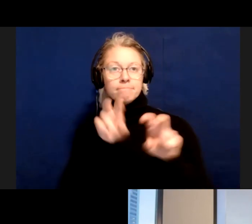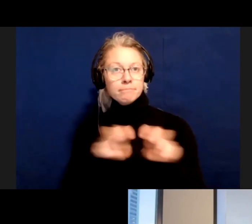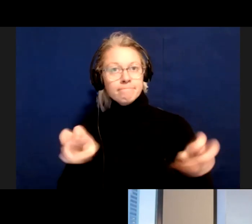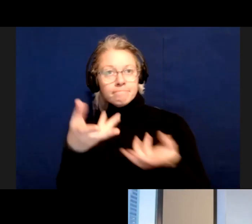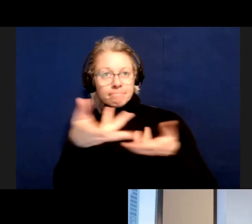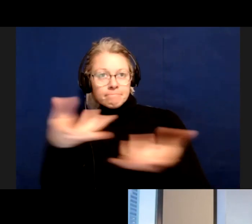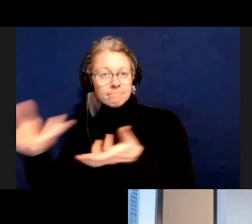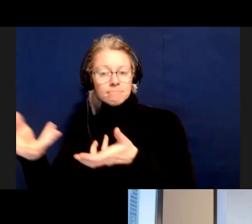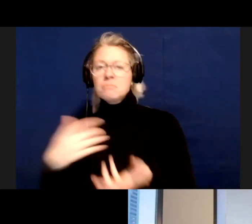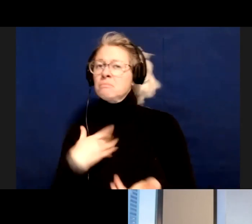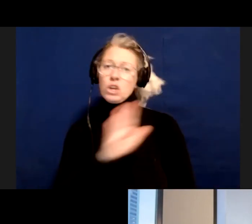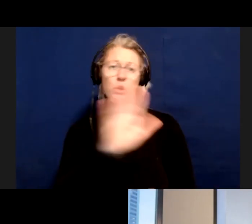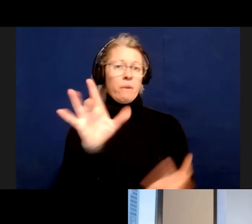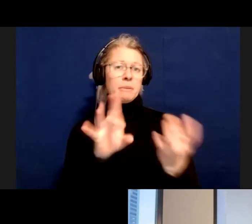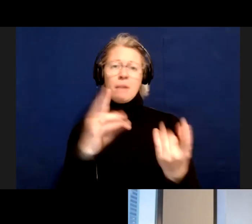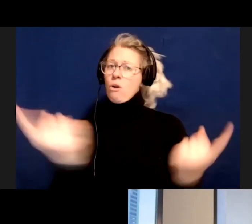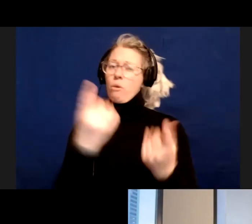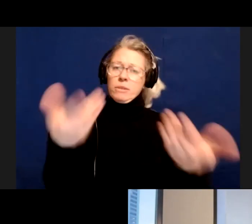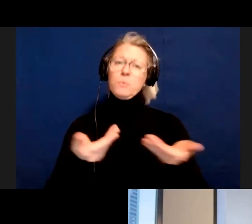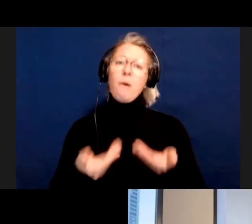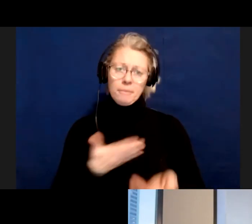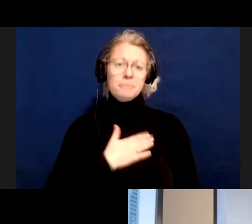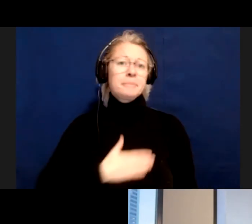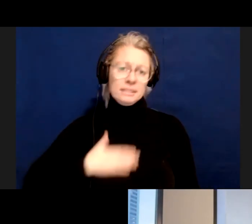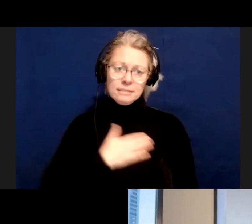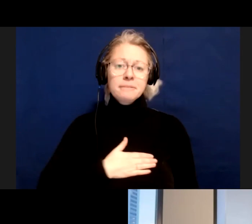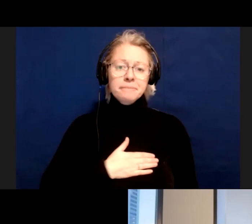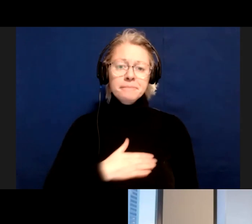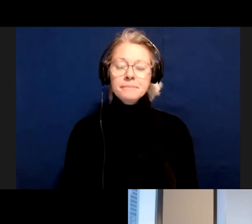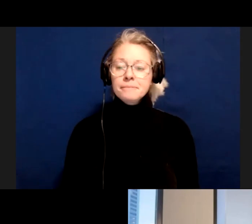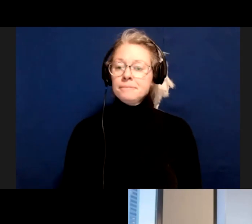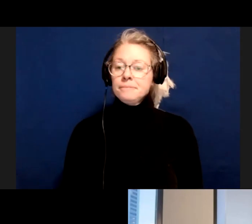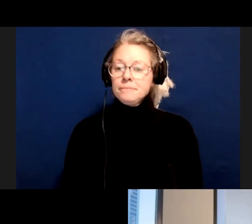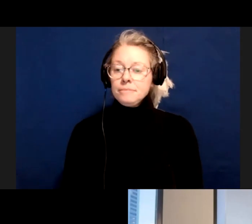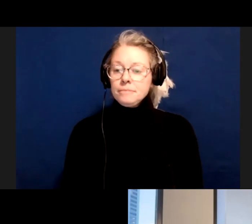you want to share on that process. I really, really welcome that.